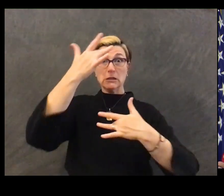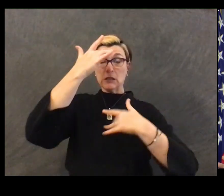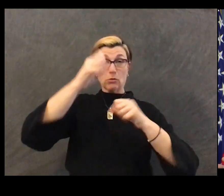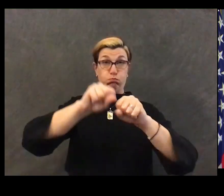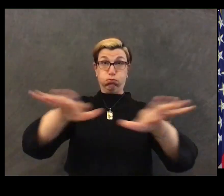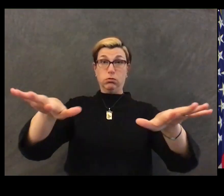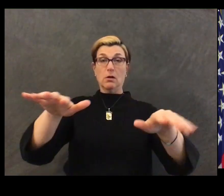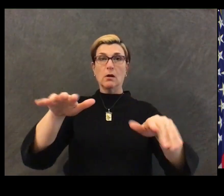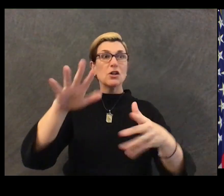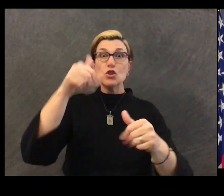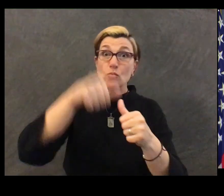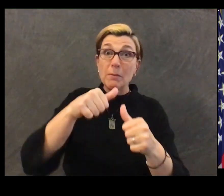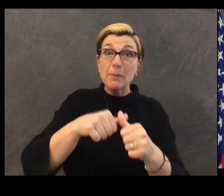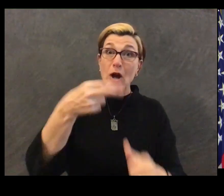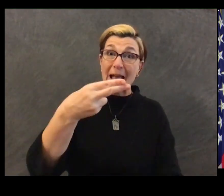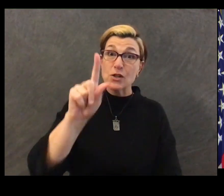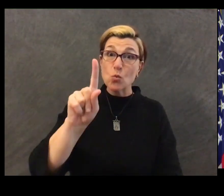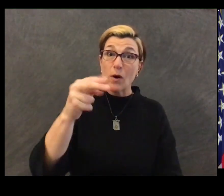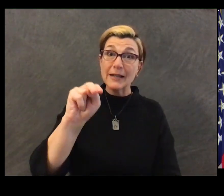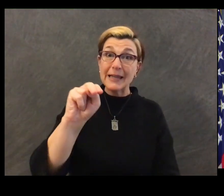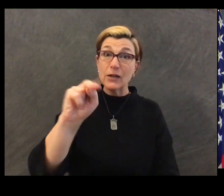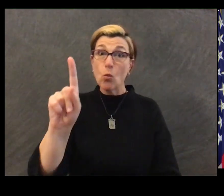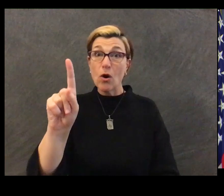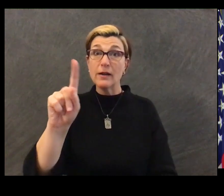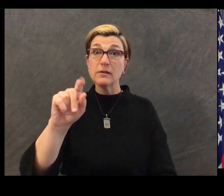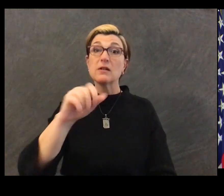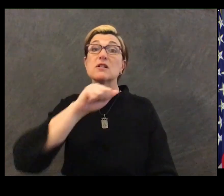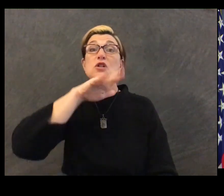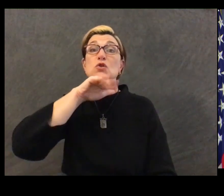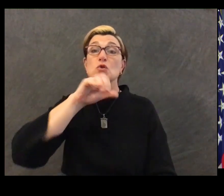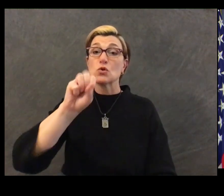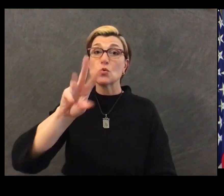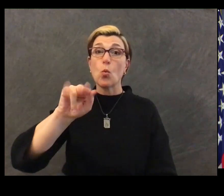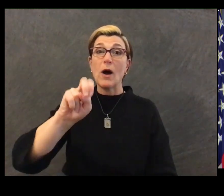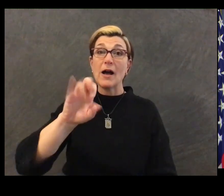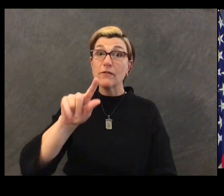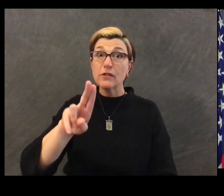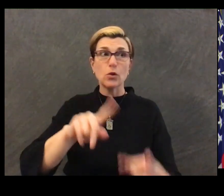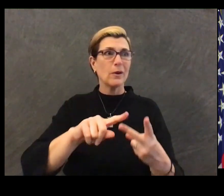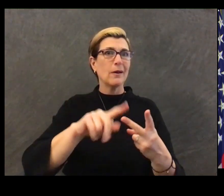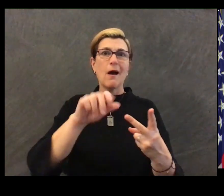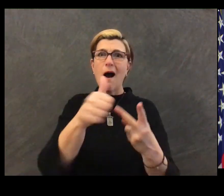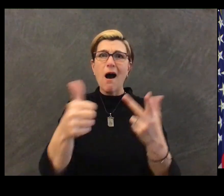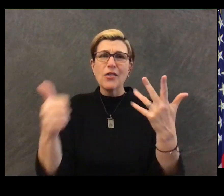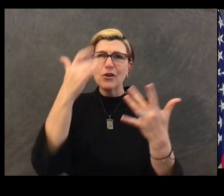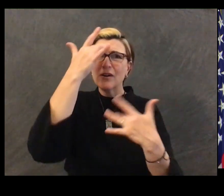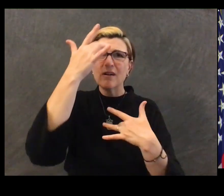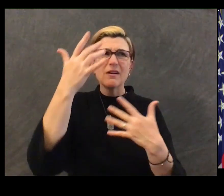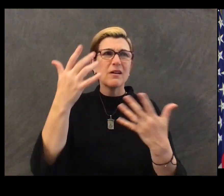we had that we have other things that have happened we had various forms of